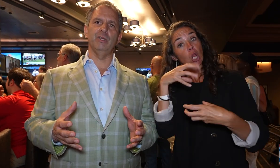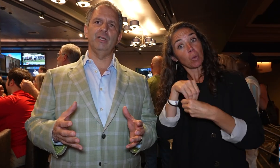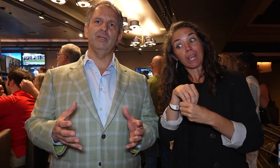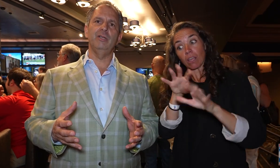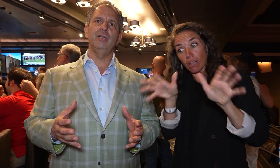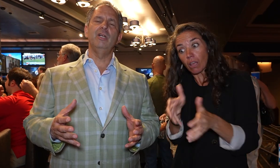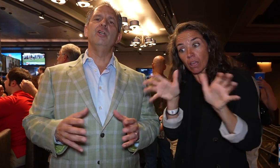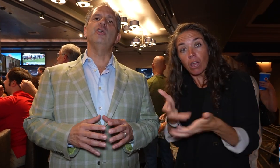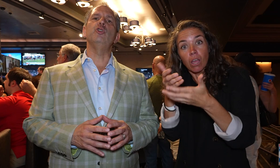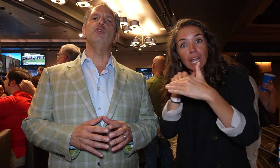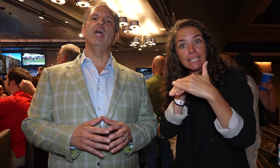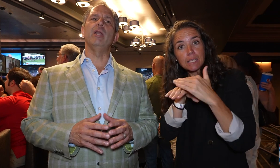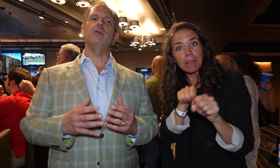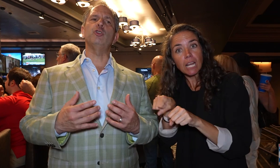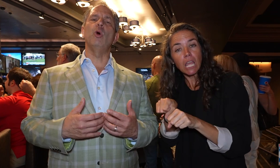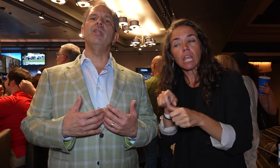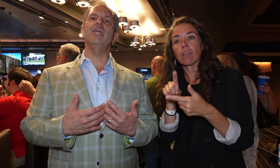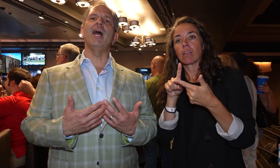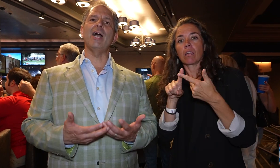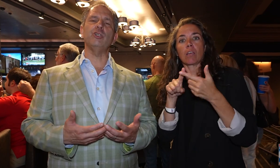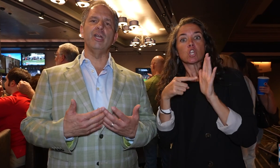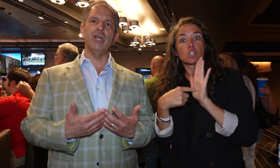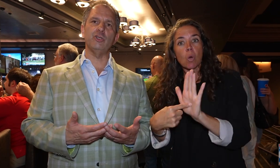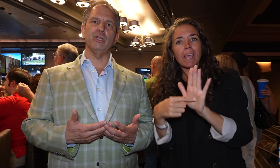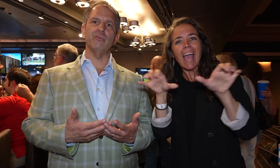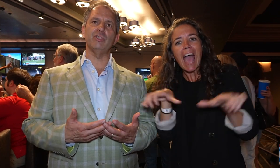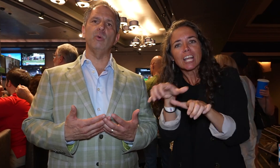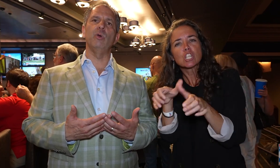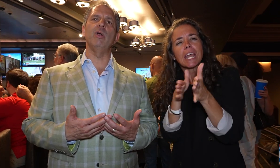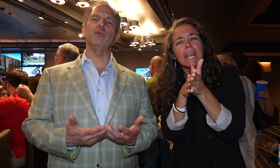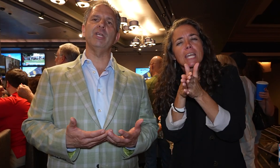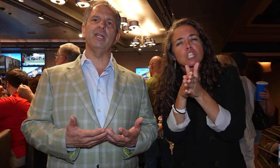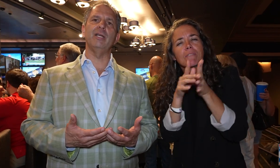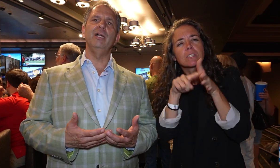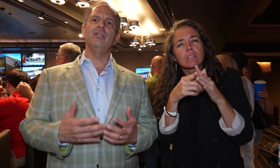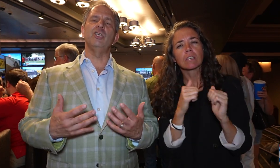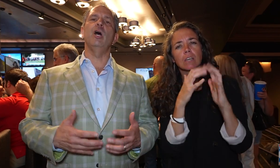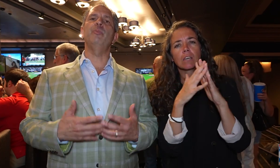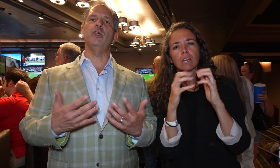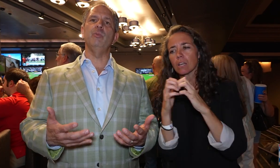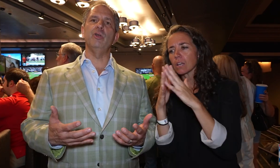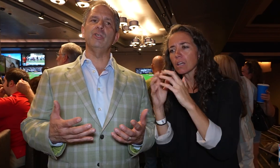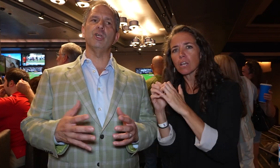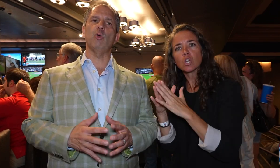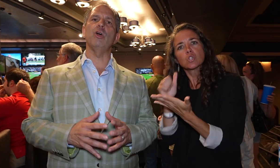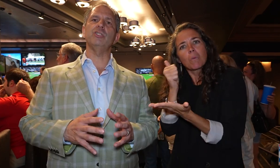which includes increasing accessibility. Showing action through initiatives